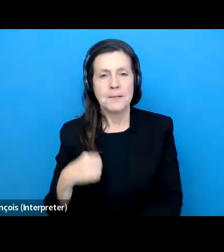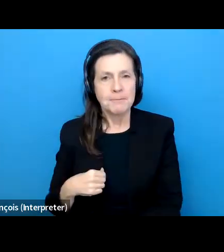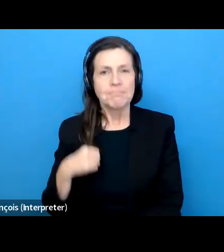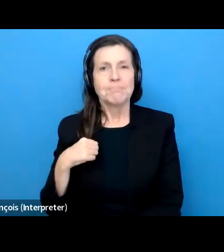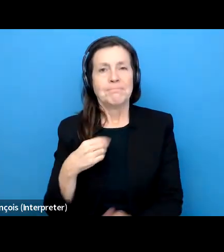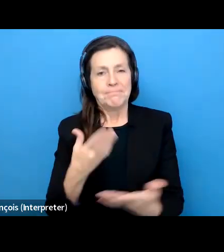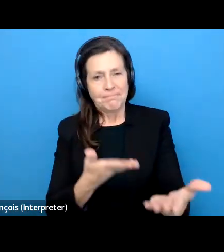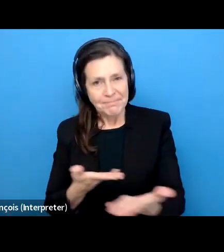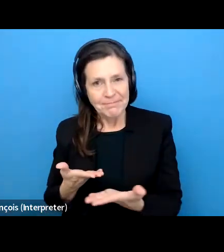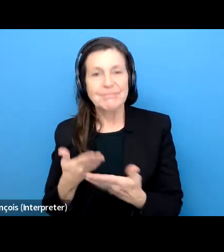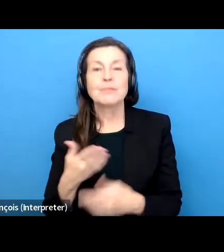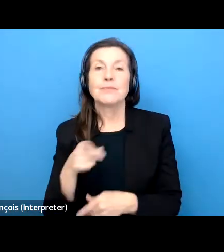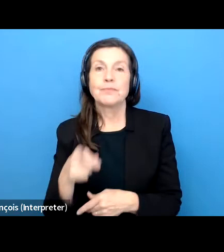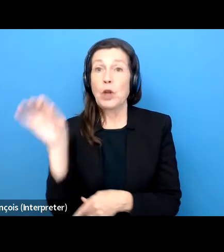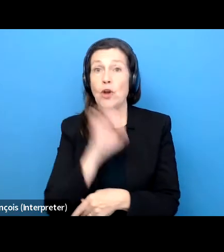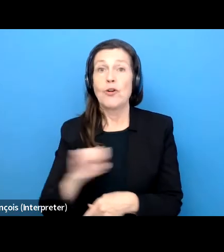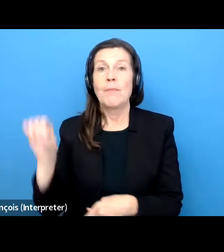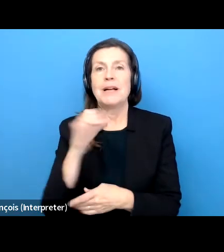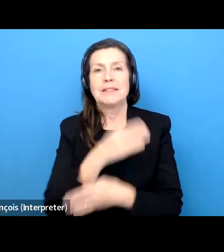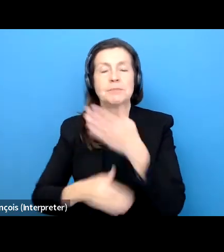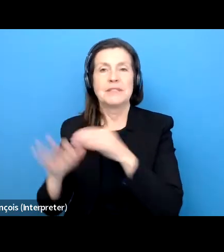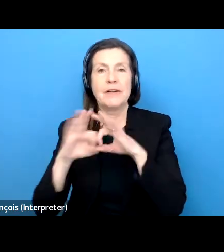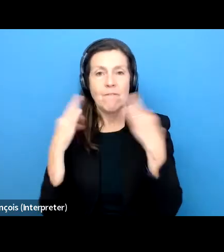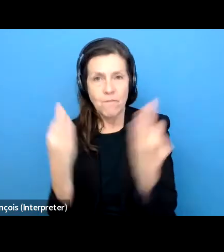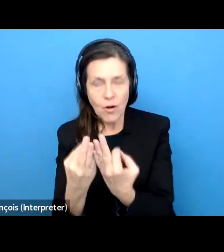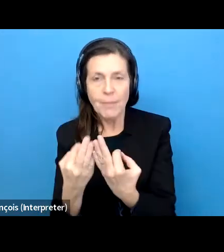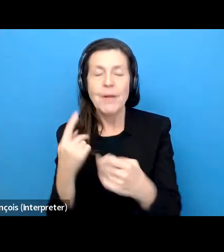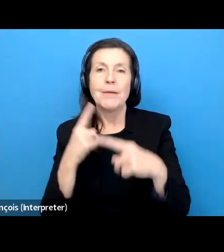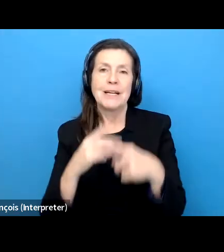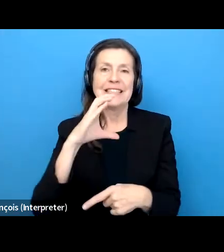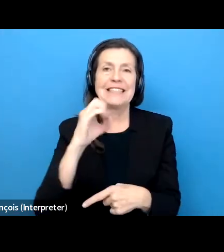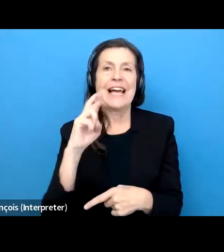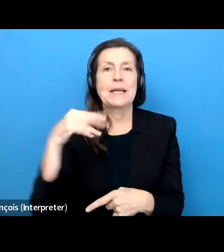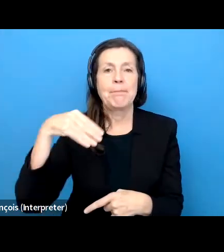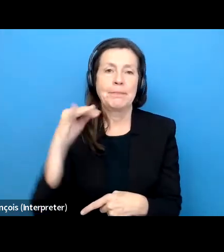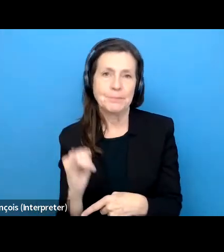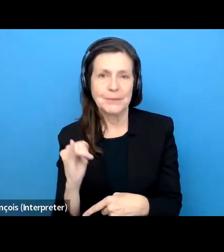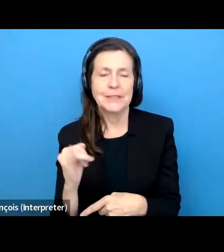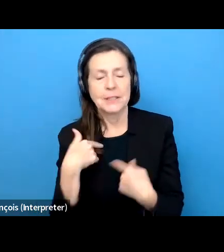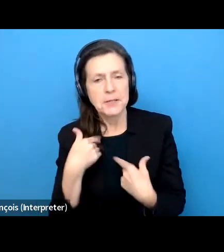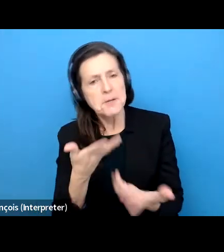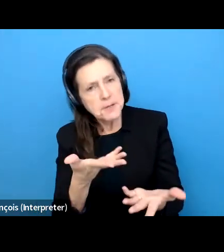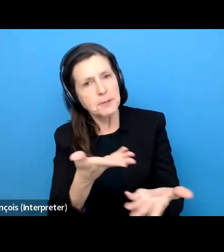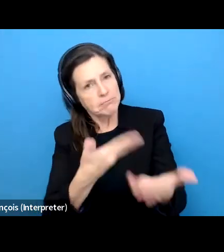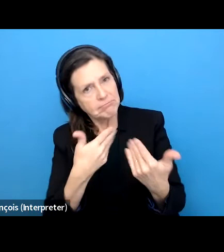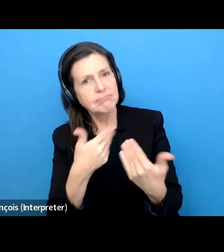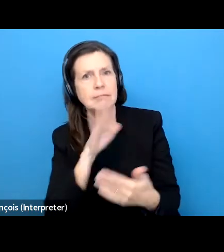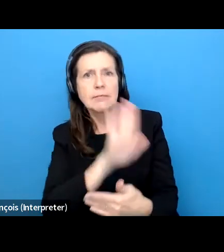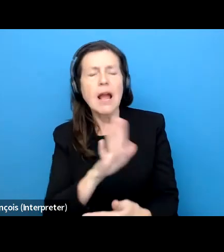and the CERMI Women's Foundation to listen to your experience. So we are extremely grateful for having you here.